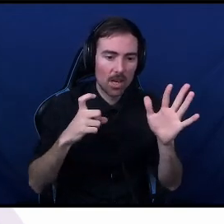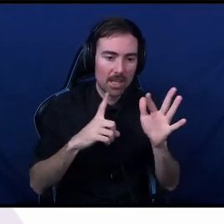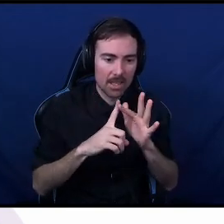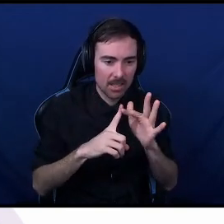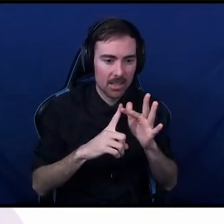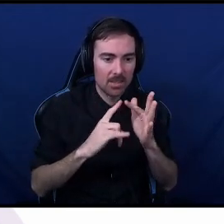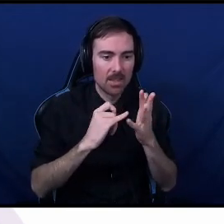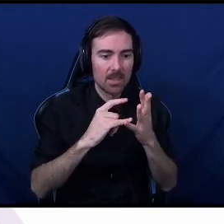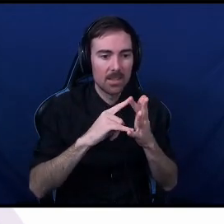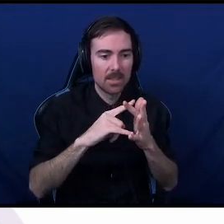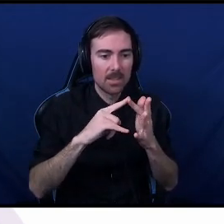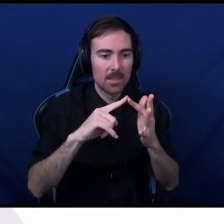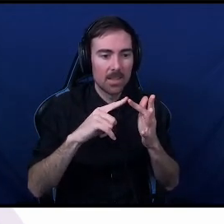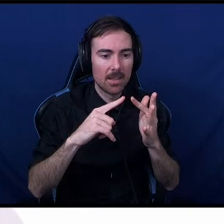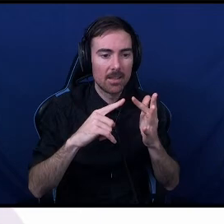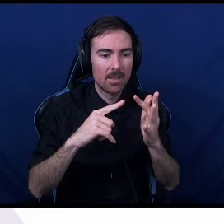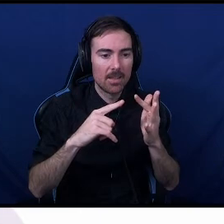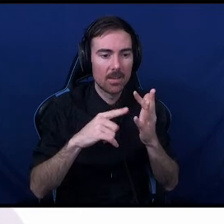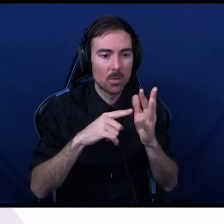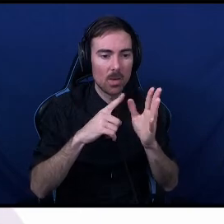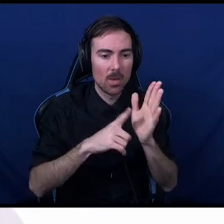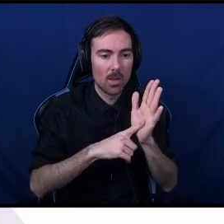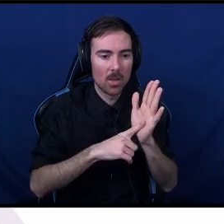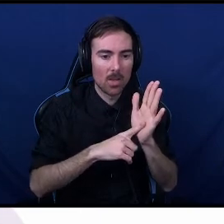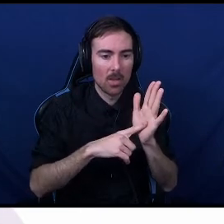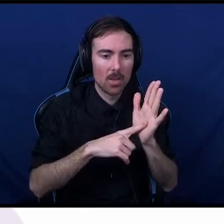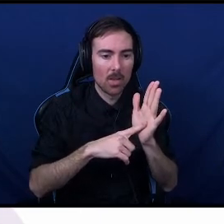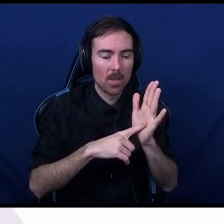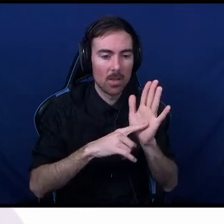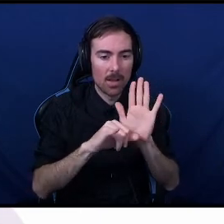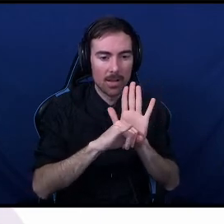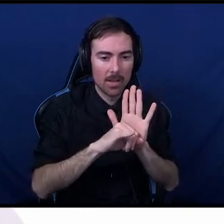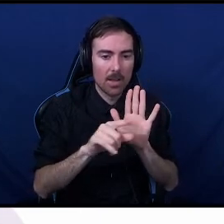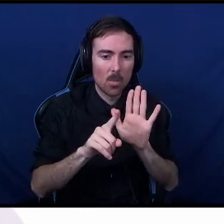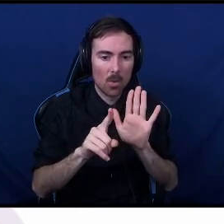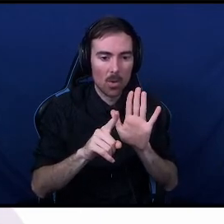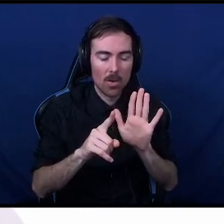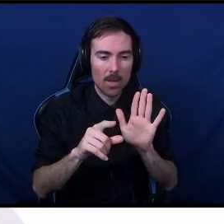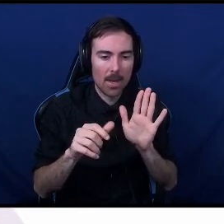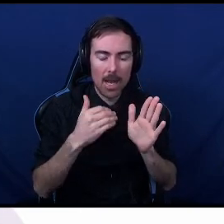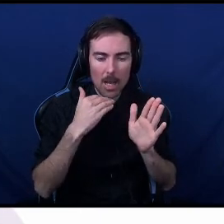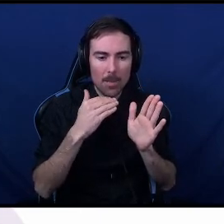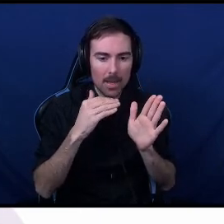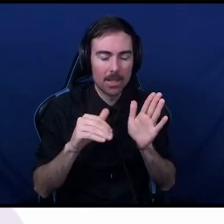might be, right, how people identify themselves, the cost of inclusion, the barrier is less than when we think about